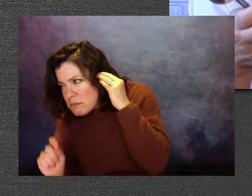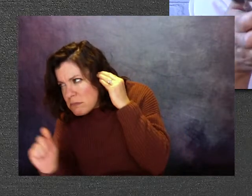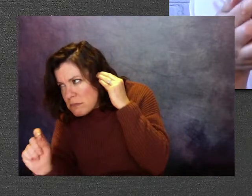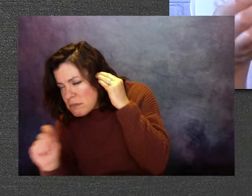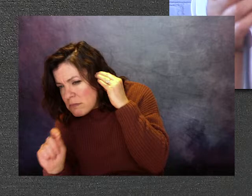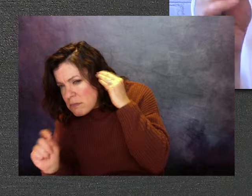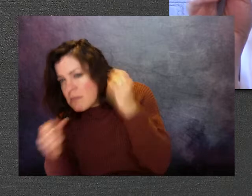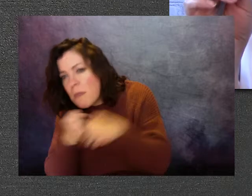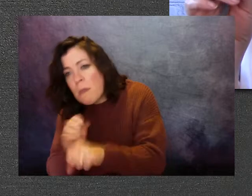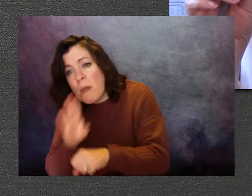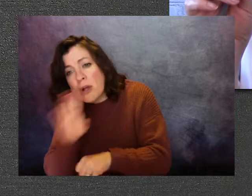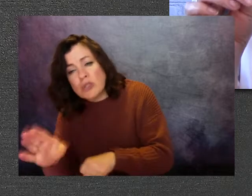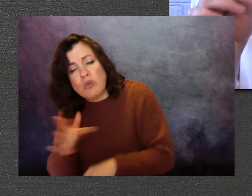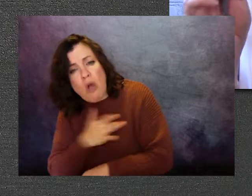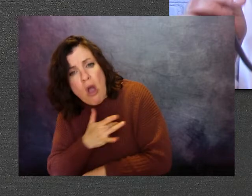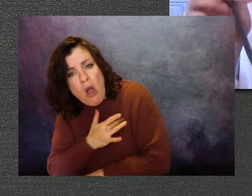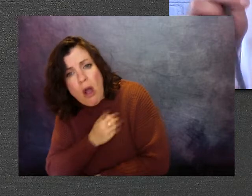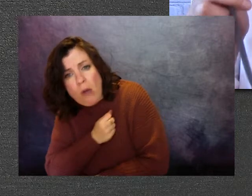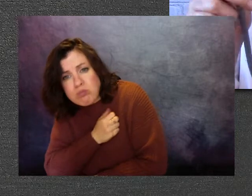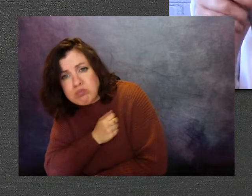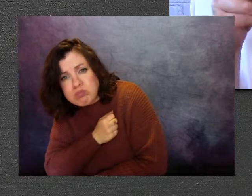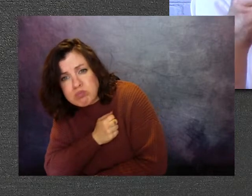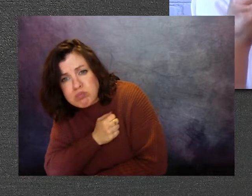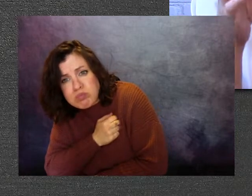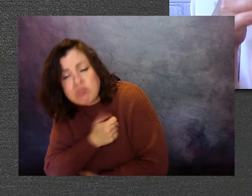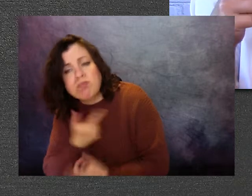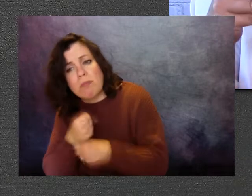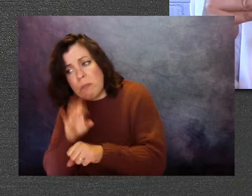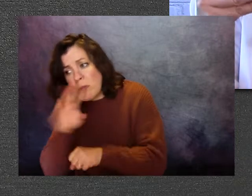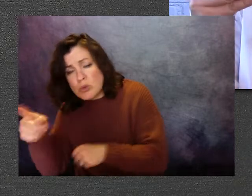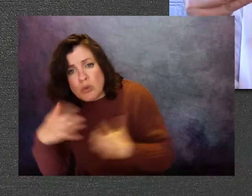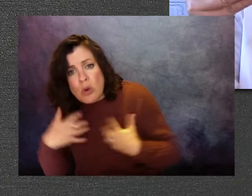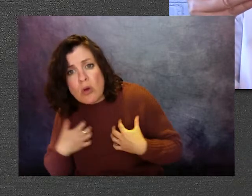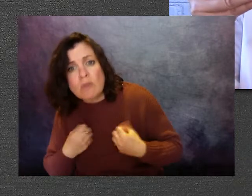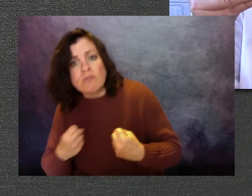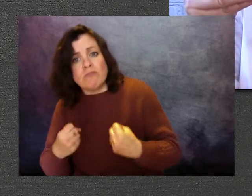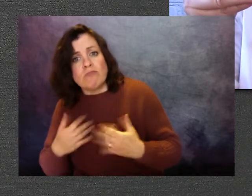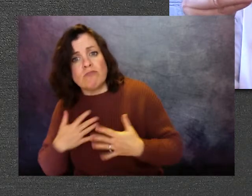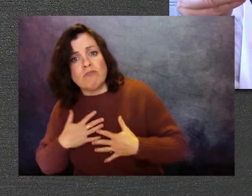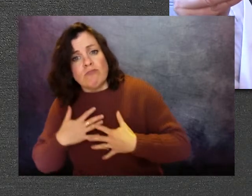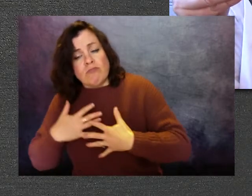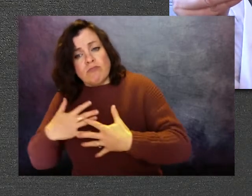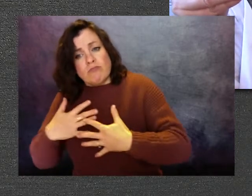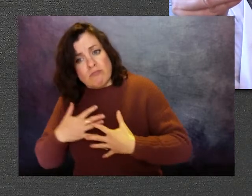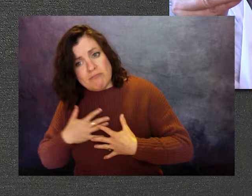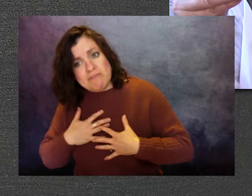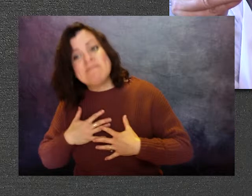And how your heartbeat sounds. So that's what a stethoscope is for. Can you say stethoscope?